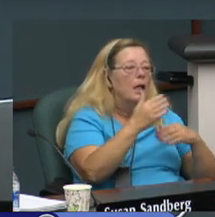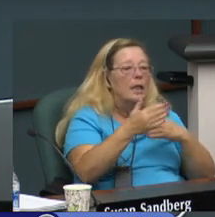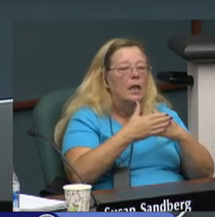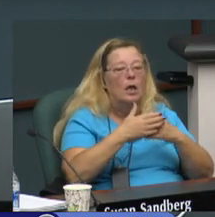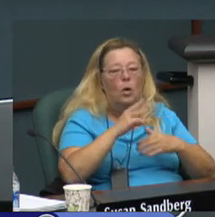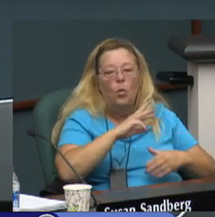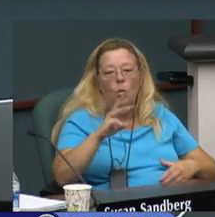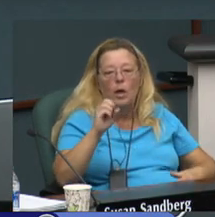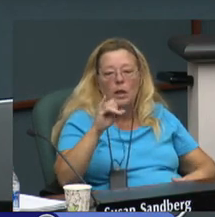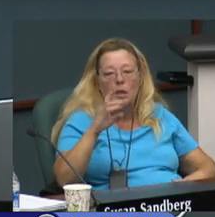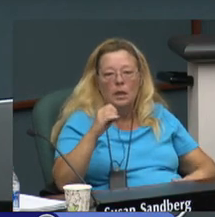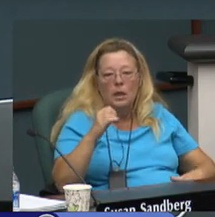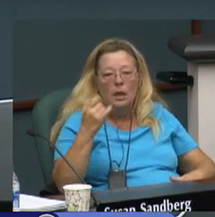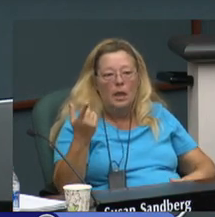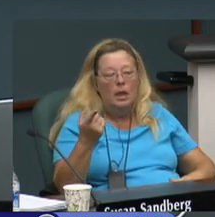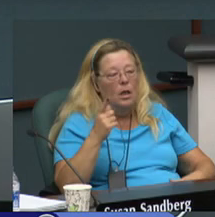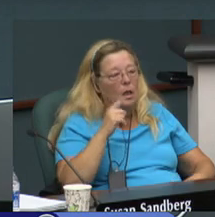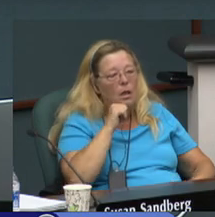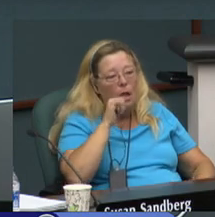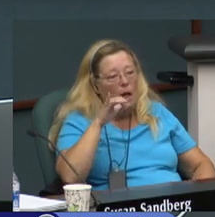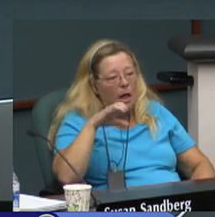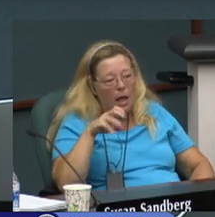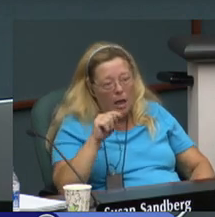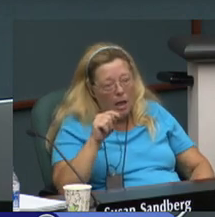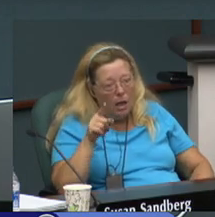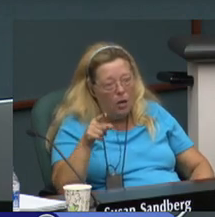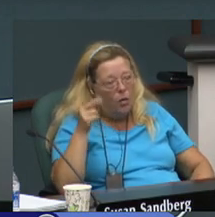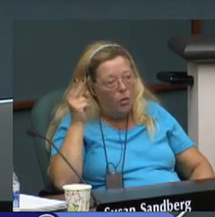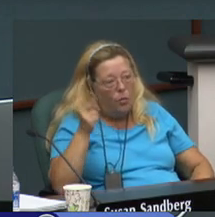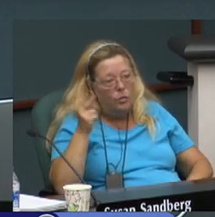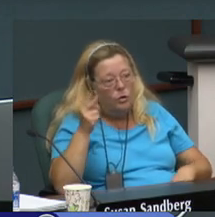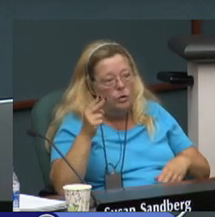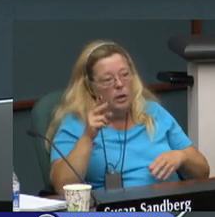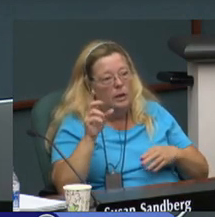overrepresented tonight they're not yet a historic district is that correct but